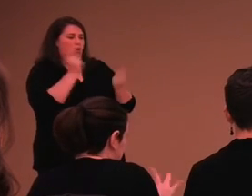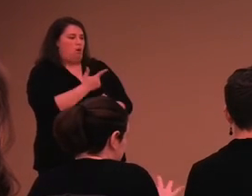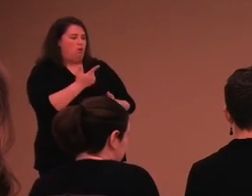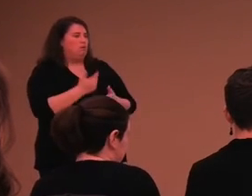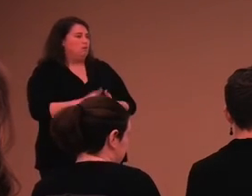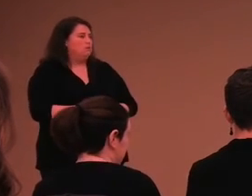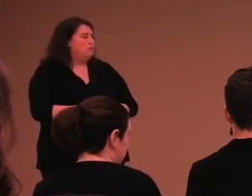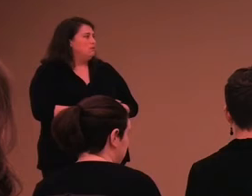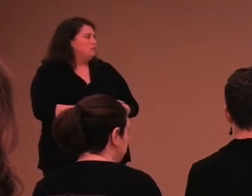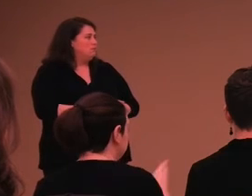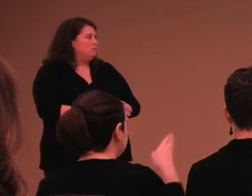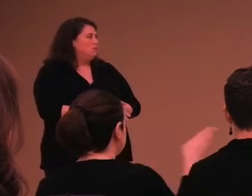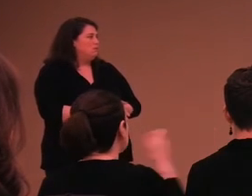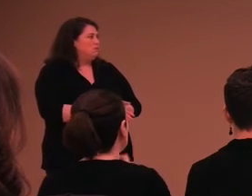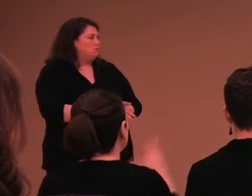She's asking about if